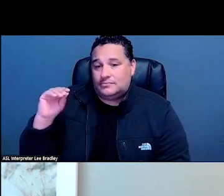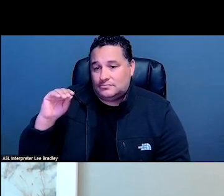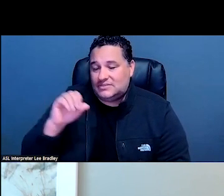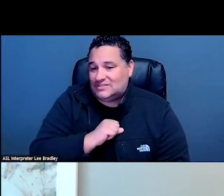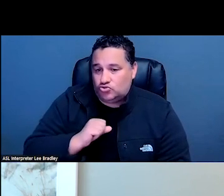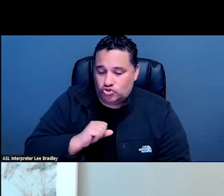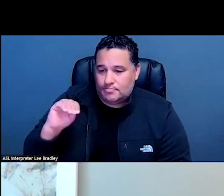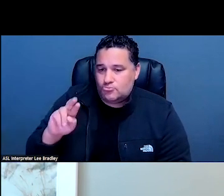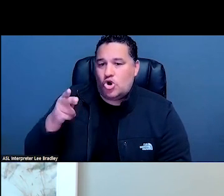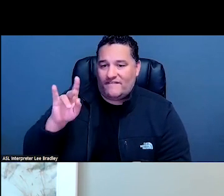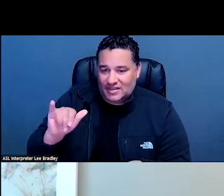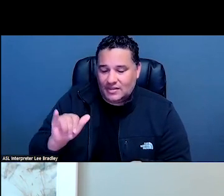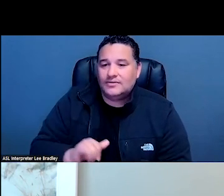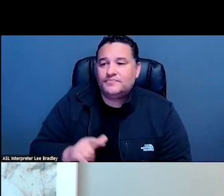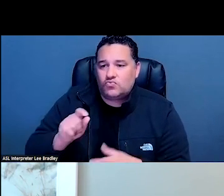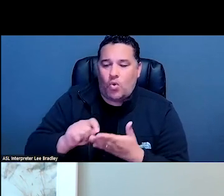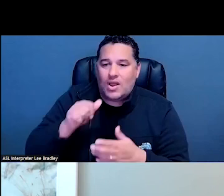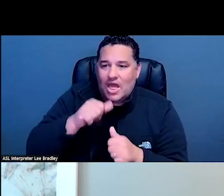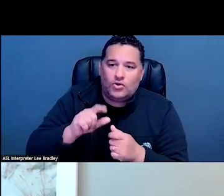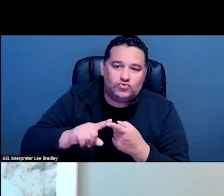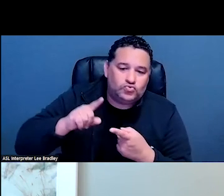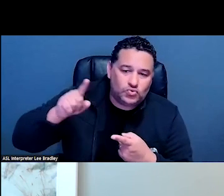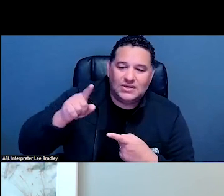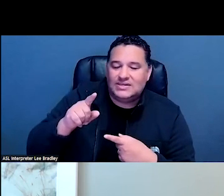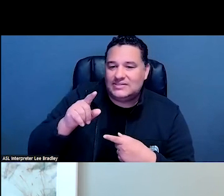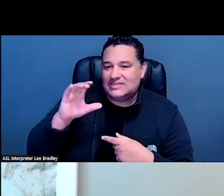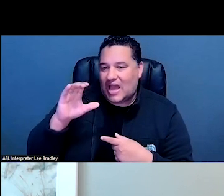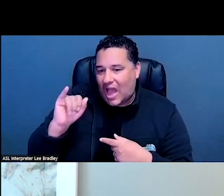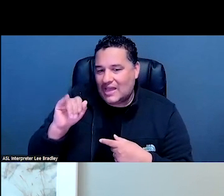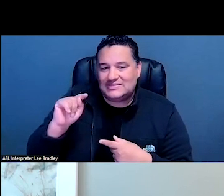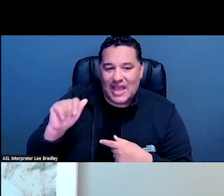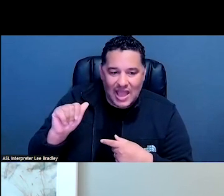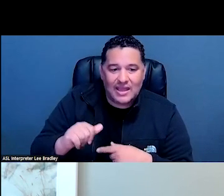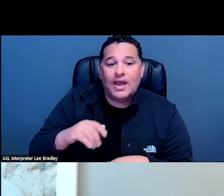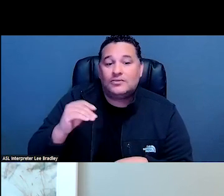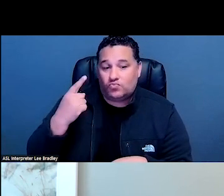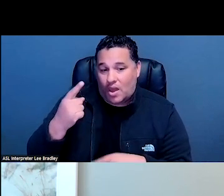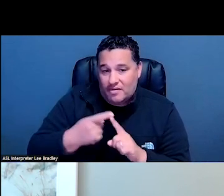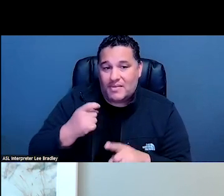SENATORS, WIDEN, MURKLEY, MURPHY, WROTE LETTER TOEN DISTREE ASSOCIATION, TIC